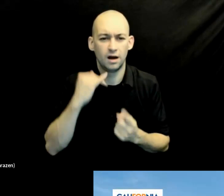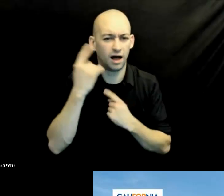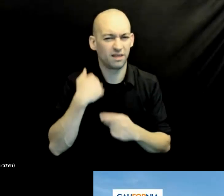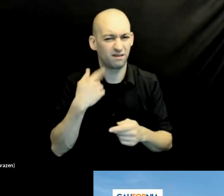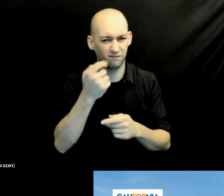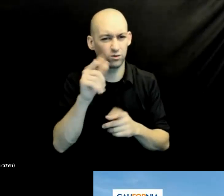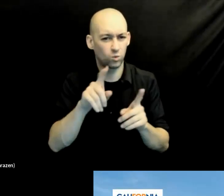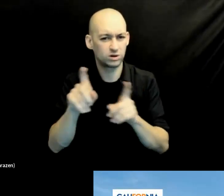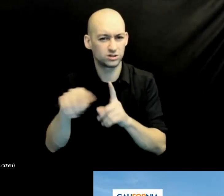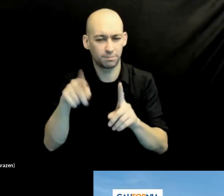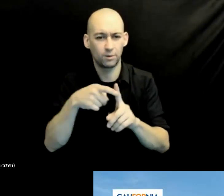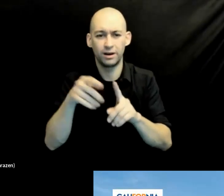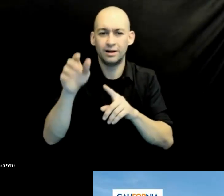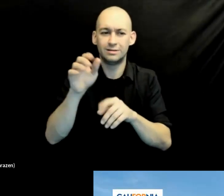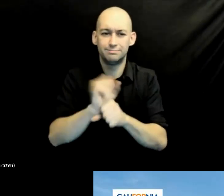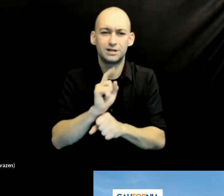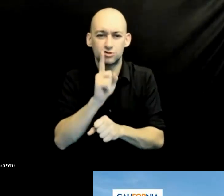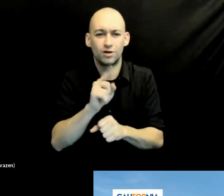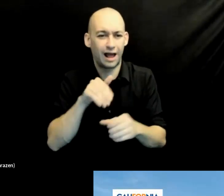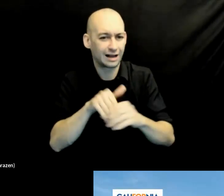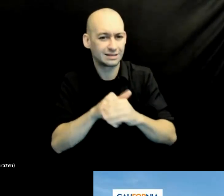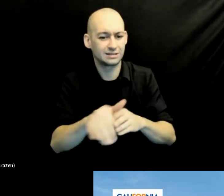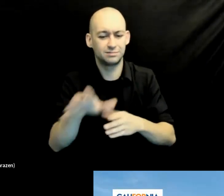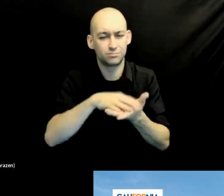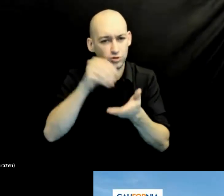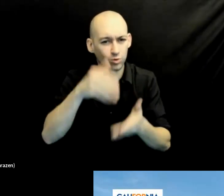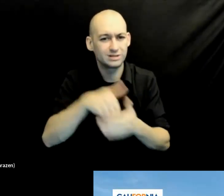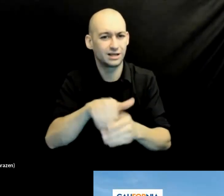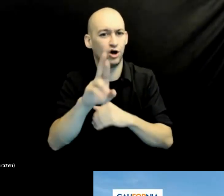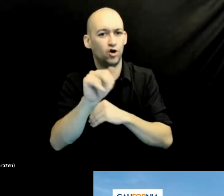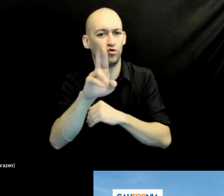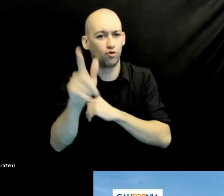here about ensuring access to students in rural or isolated regions where the digital divide is